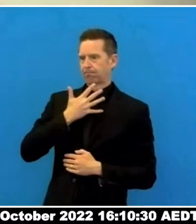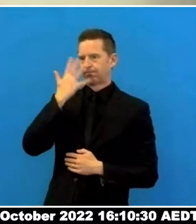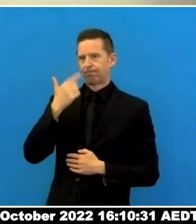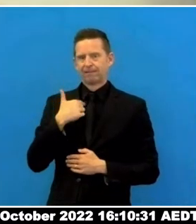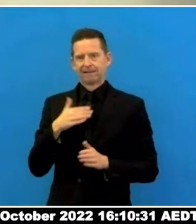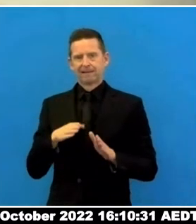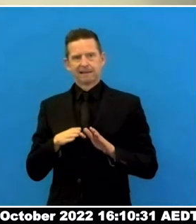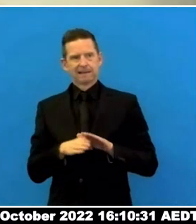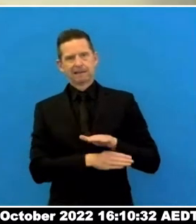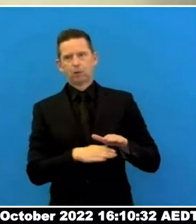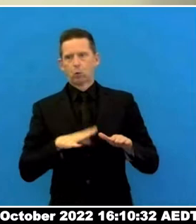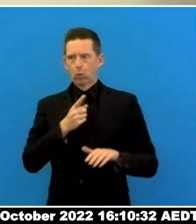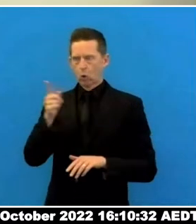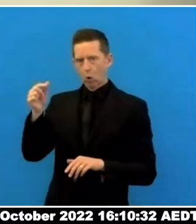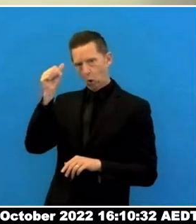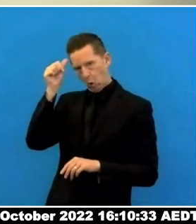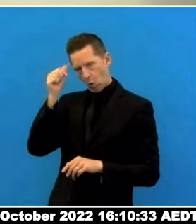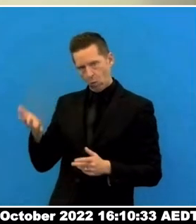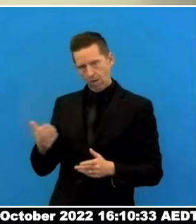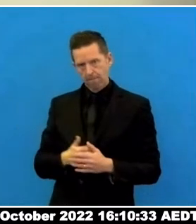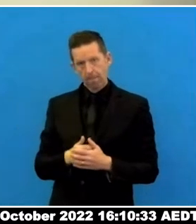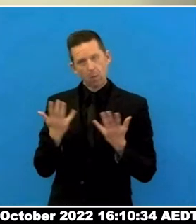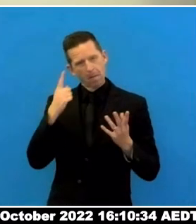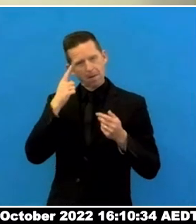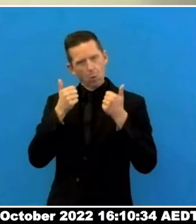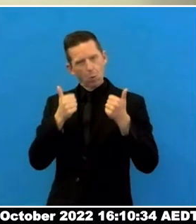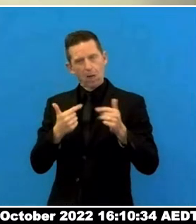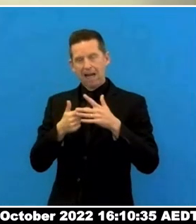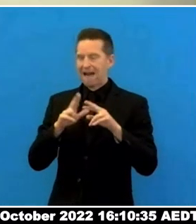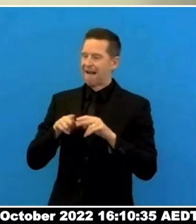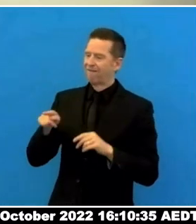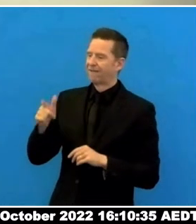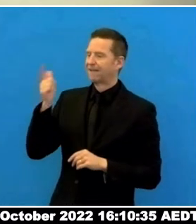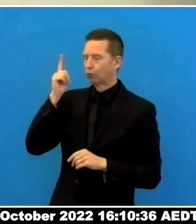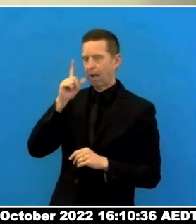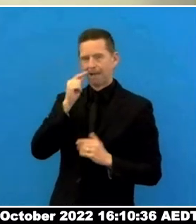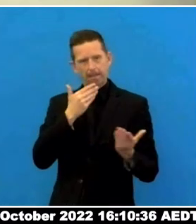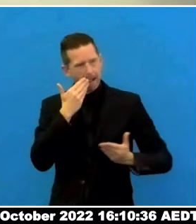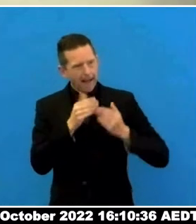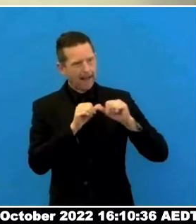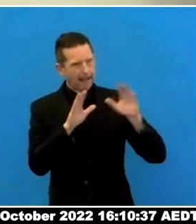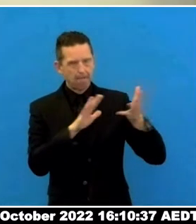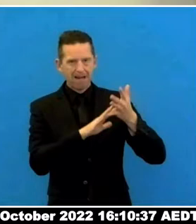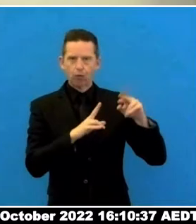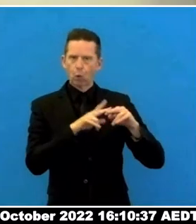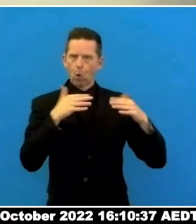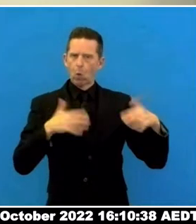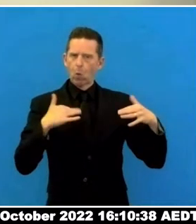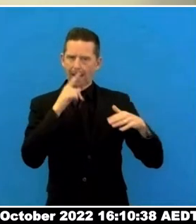So, when if the teacher explained that to the parents it will affect a lot I think.